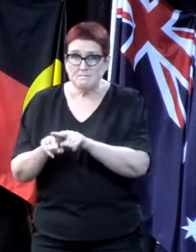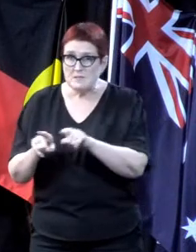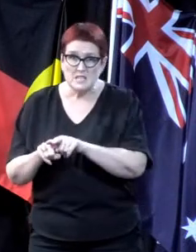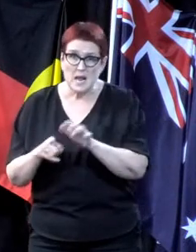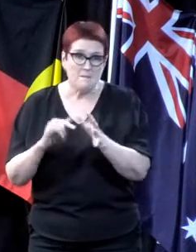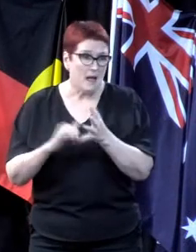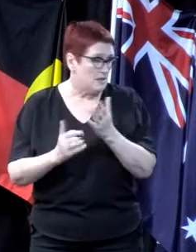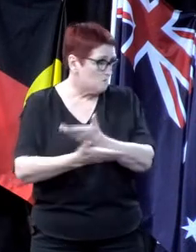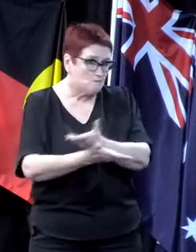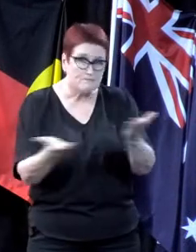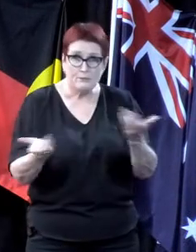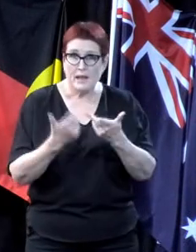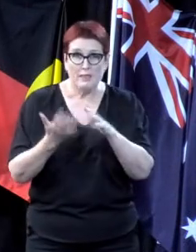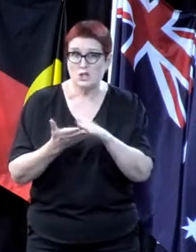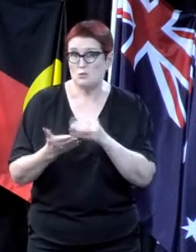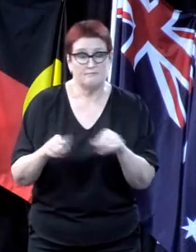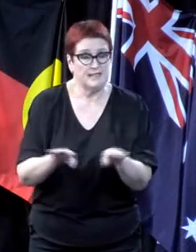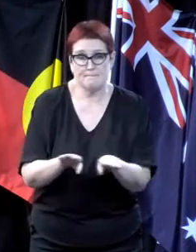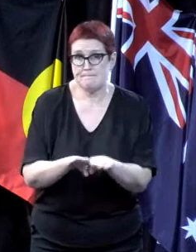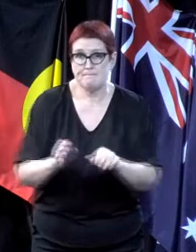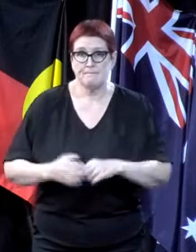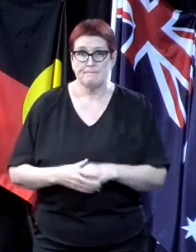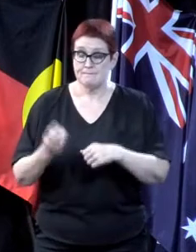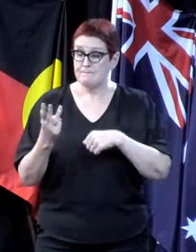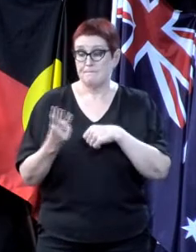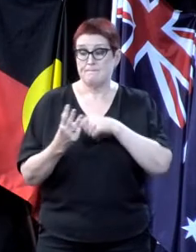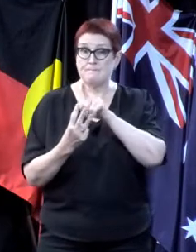Thank you. Ms Kauppila? Would you like to just ask the question again?